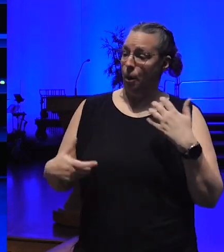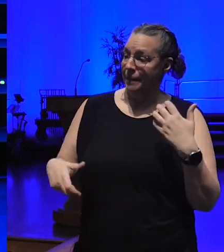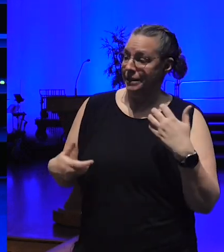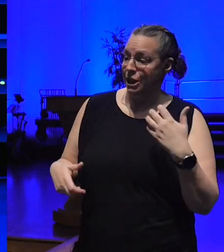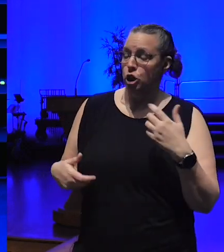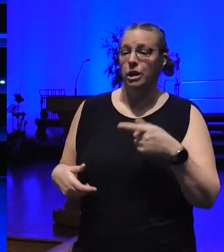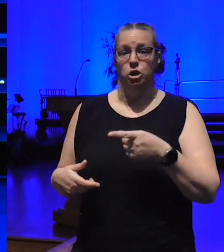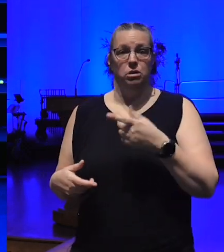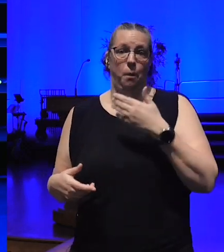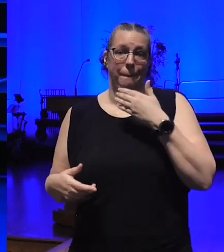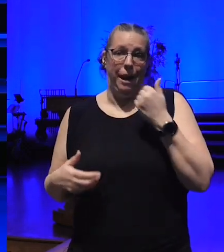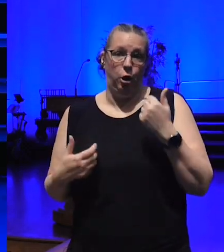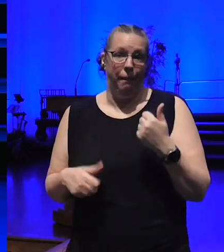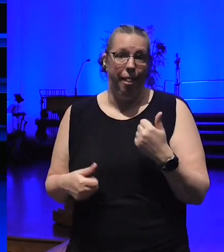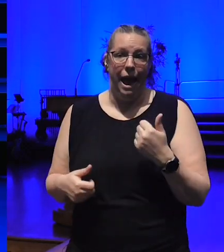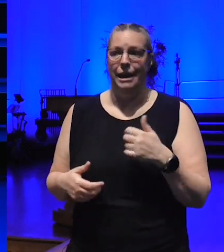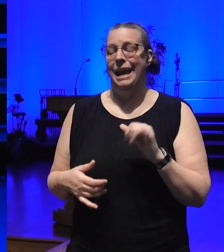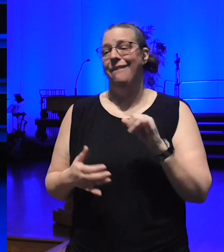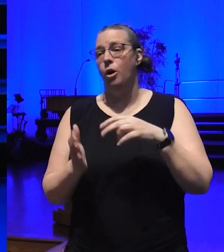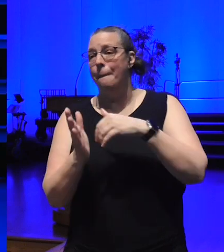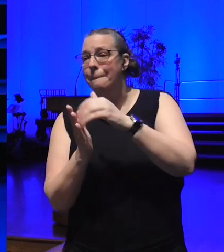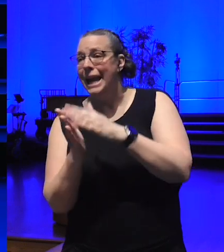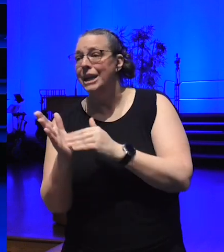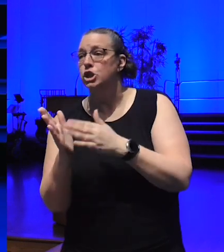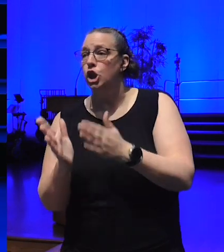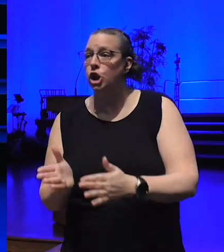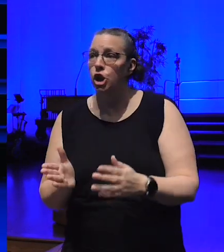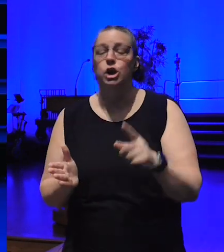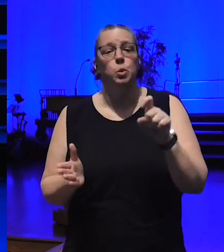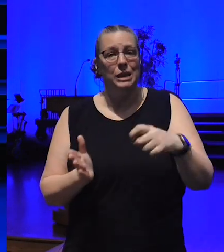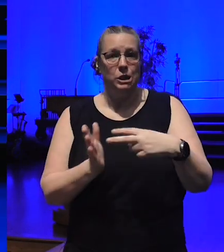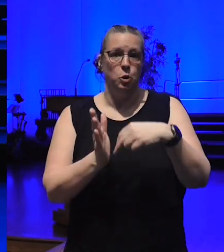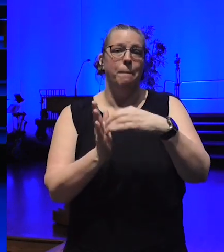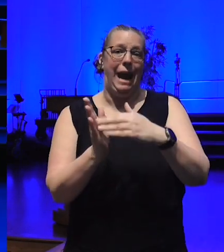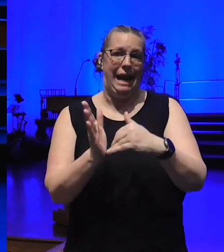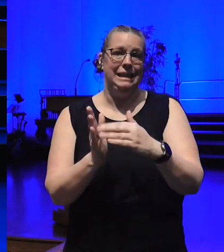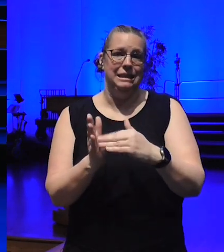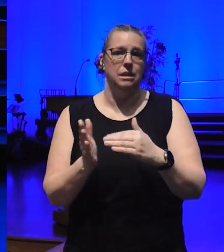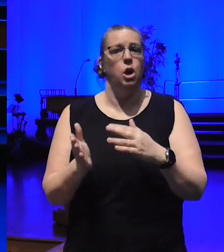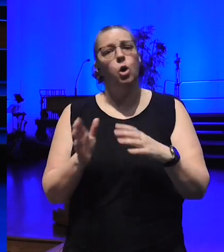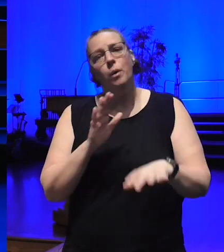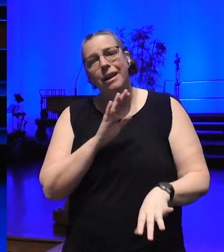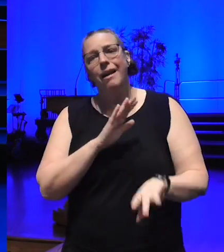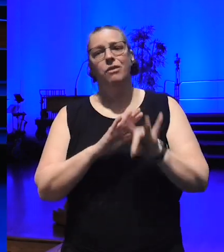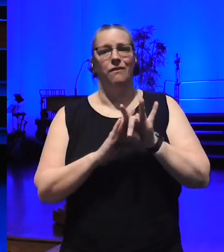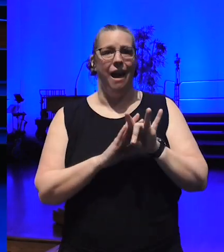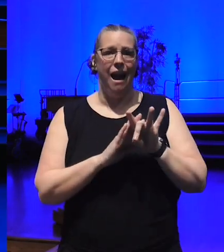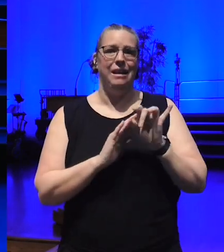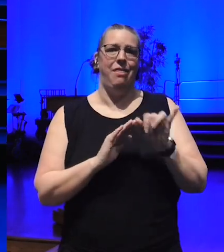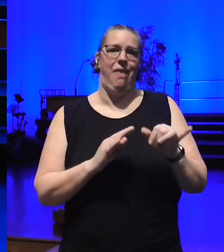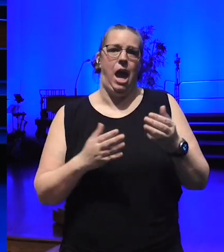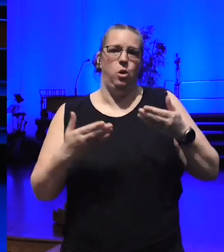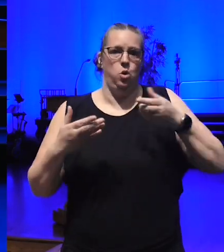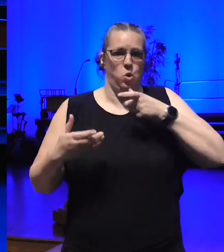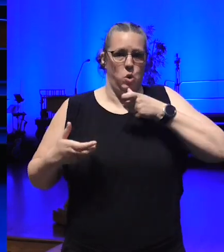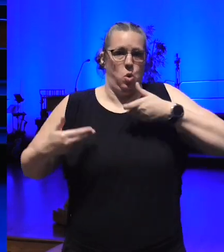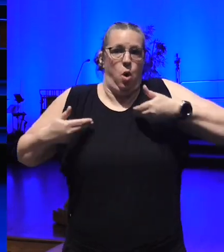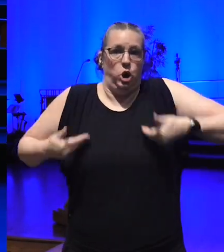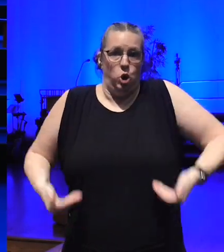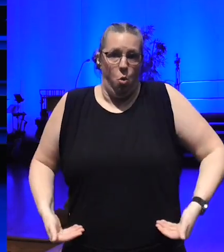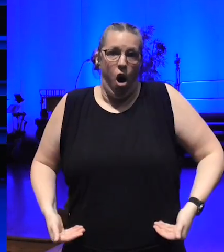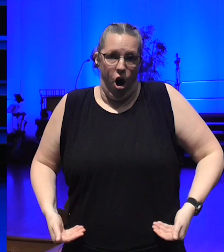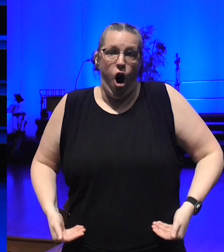you're a painter you better paint discover that art that is being who you are in your living